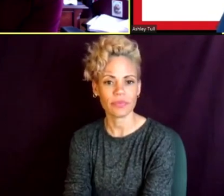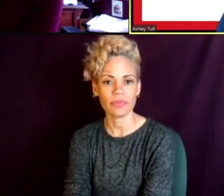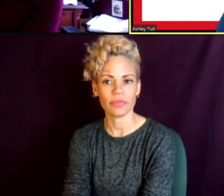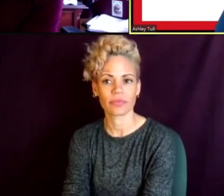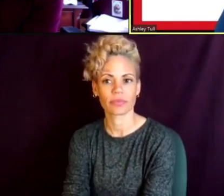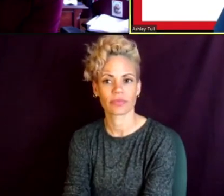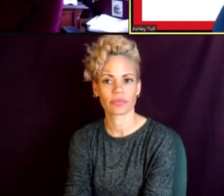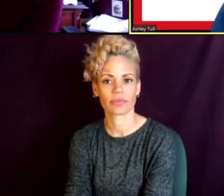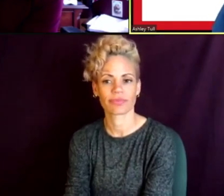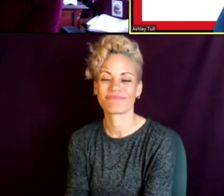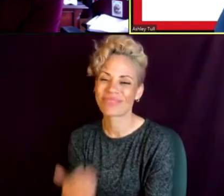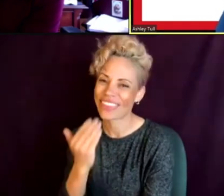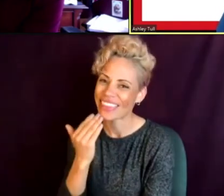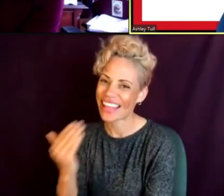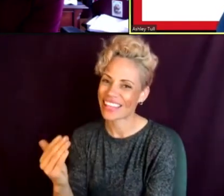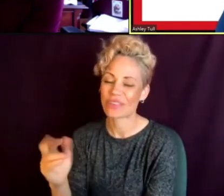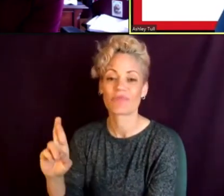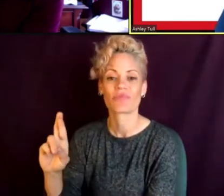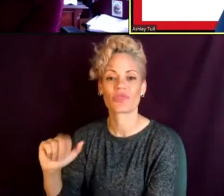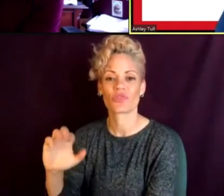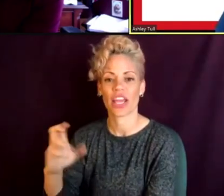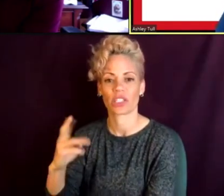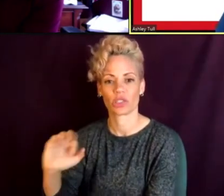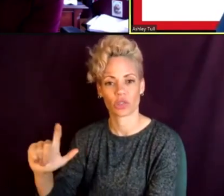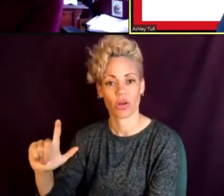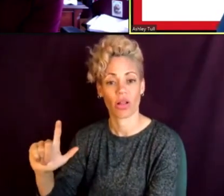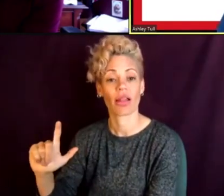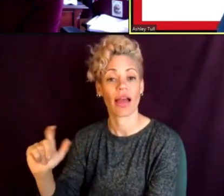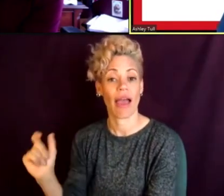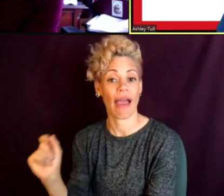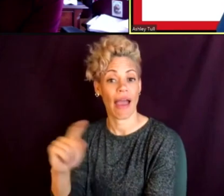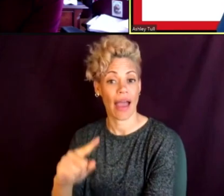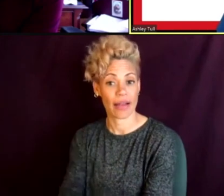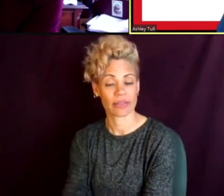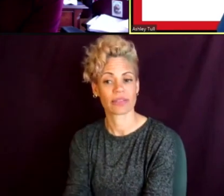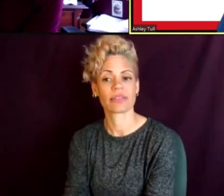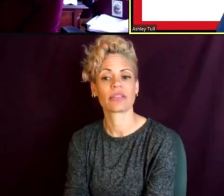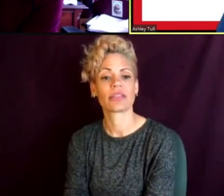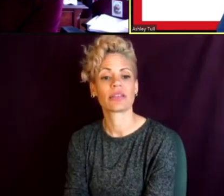Thank you. Rachel has asked, do you have advice for companies